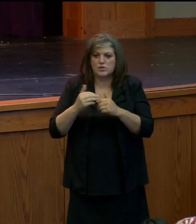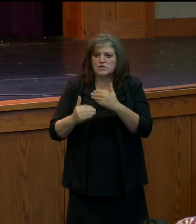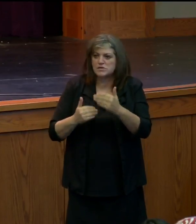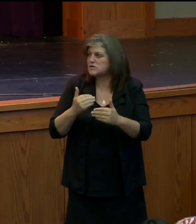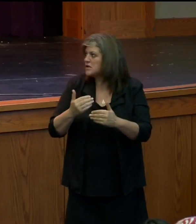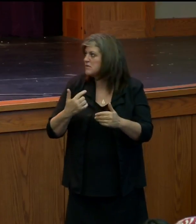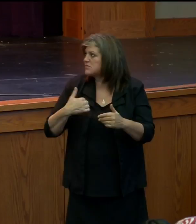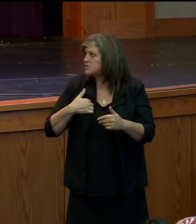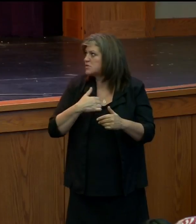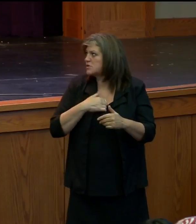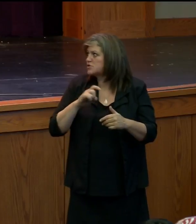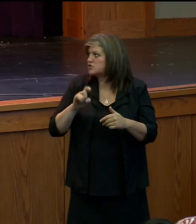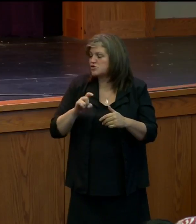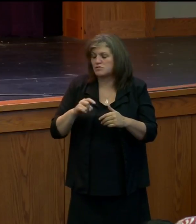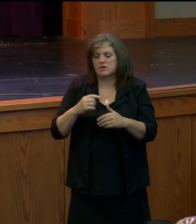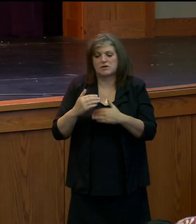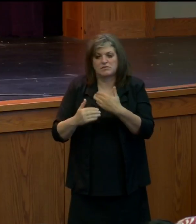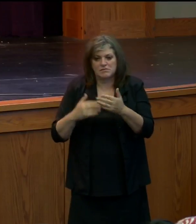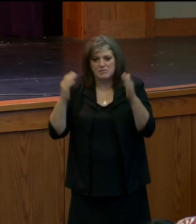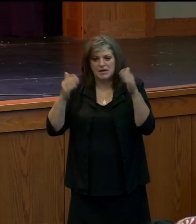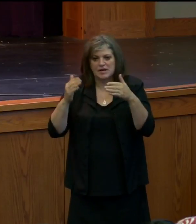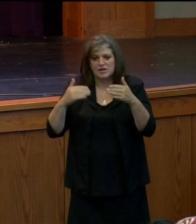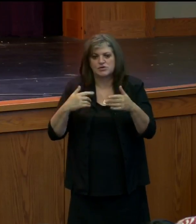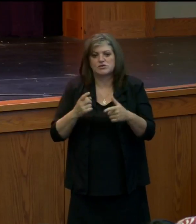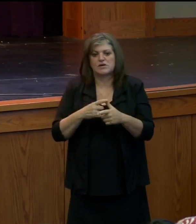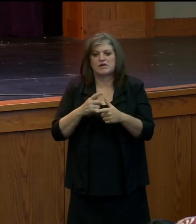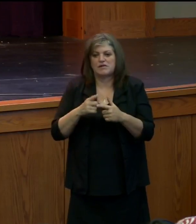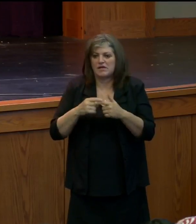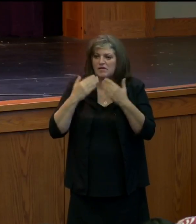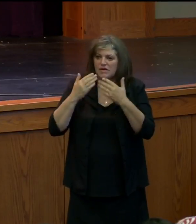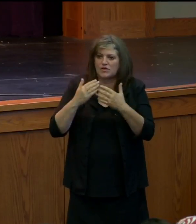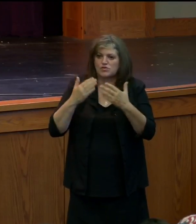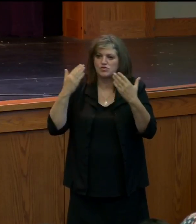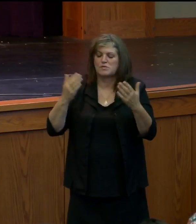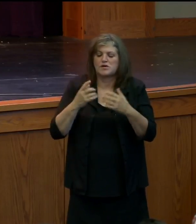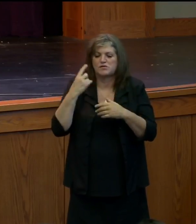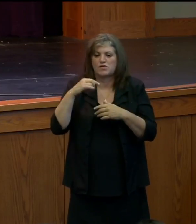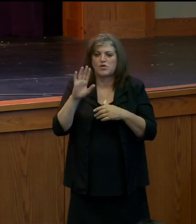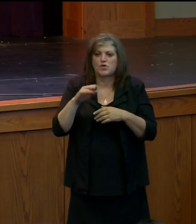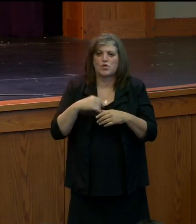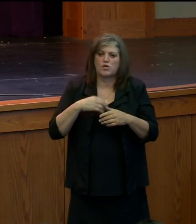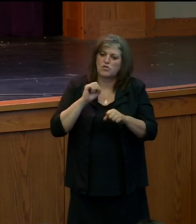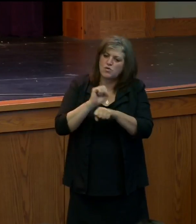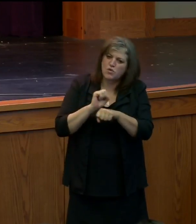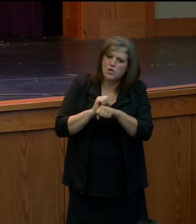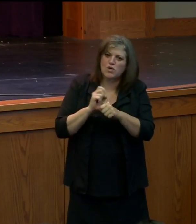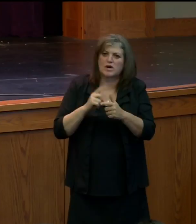BE PAYING ATTENTION TO AND TAKING PART IN. THANK YOU VERY MUCH FOR YOUR HARD WORK AND COMING HERE AND